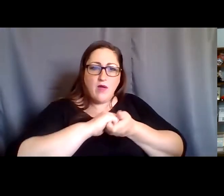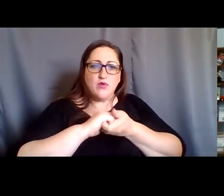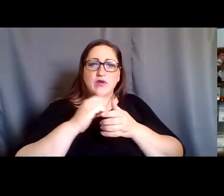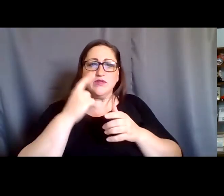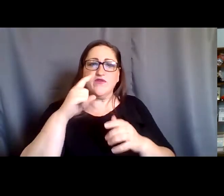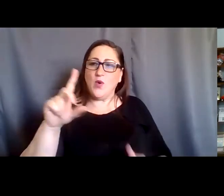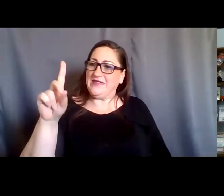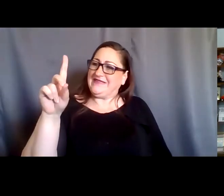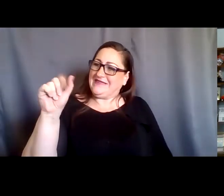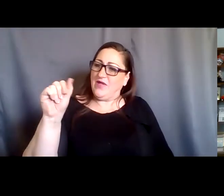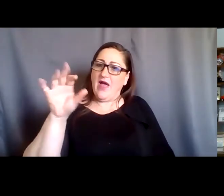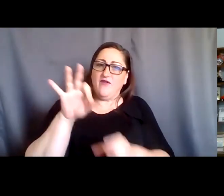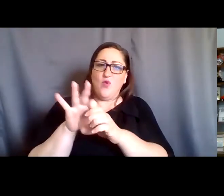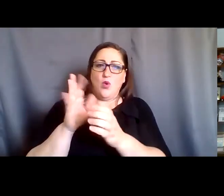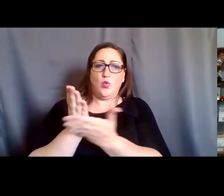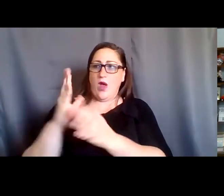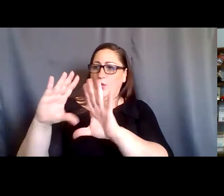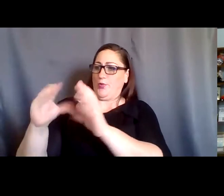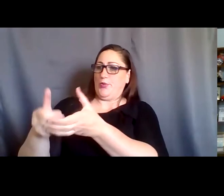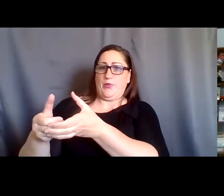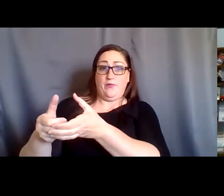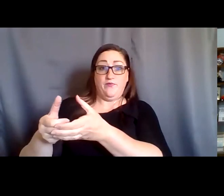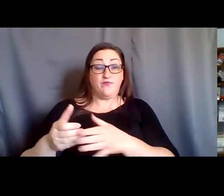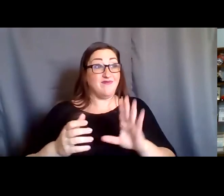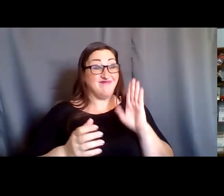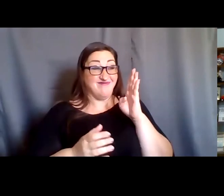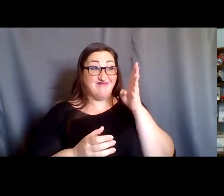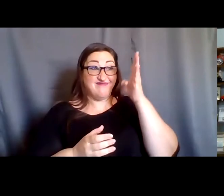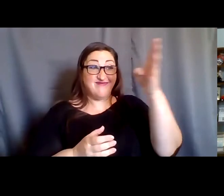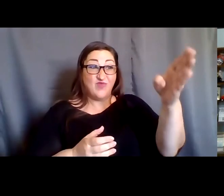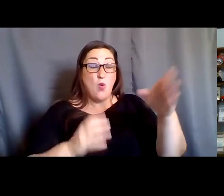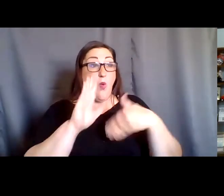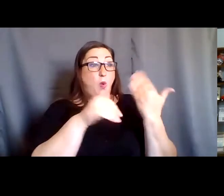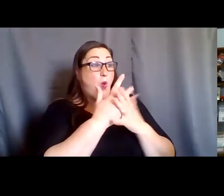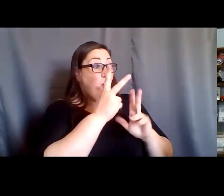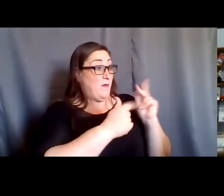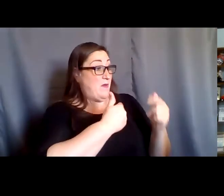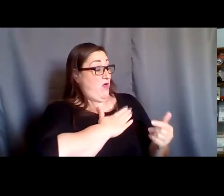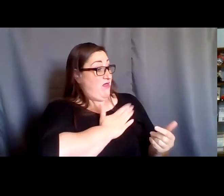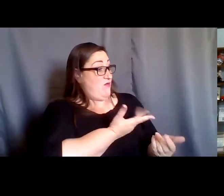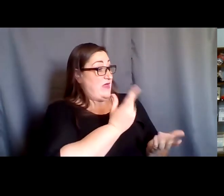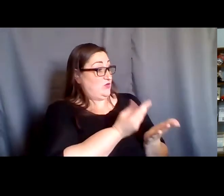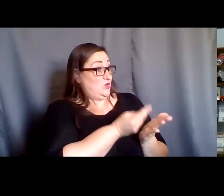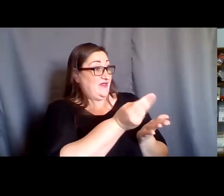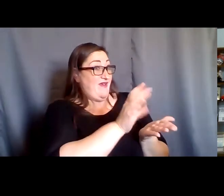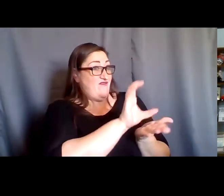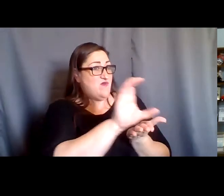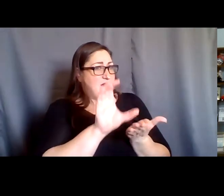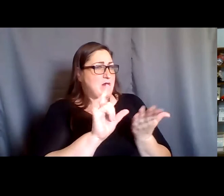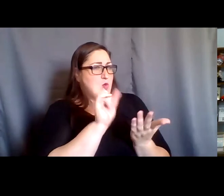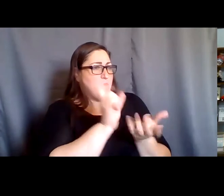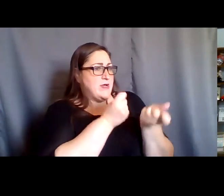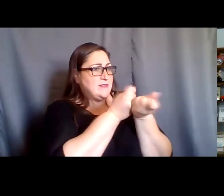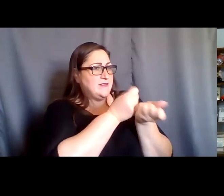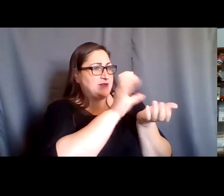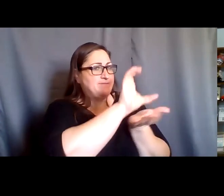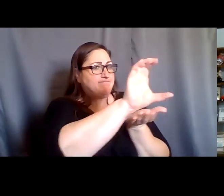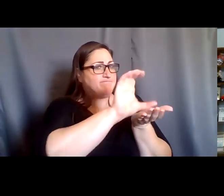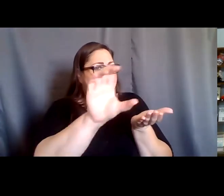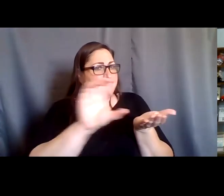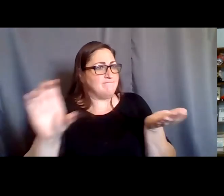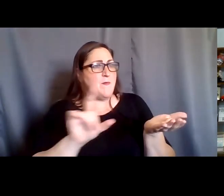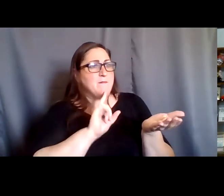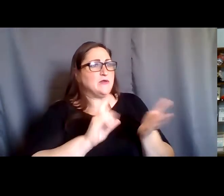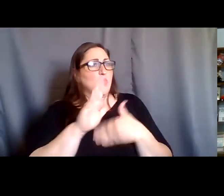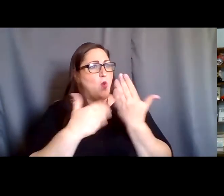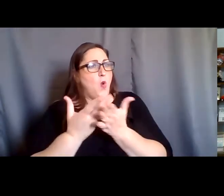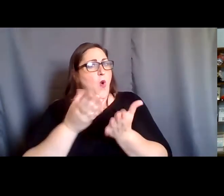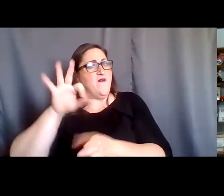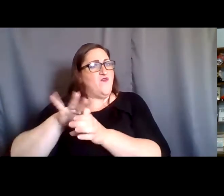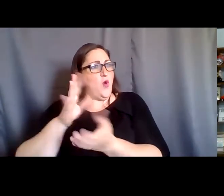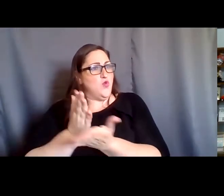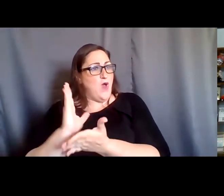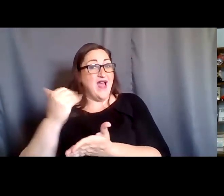and what long-term actions funders need to ensure they’re applying a disability lens to their existing voting rights and civic engagement grant making.